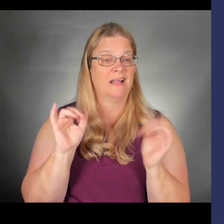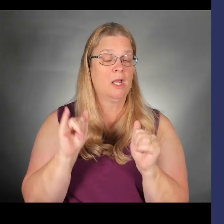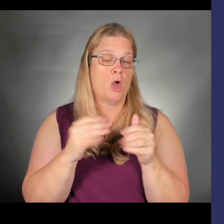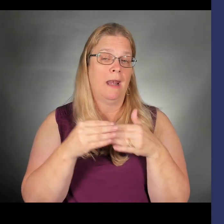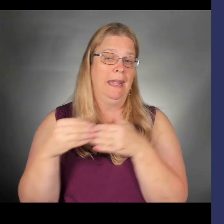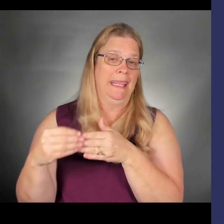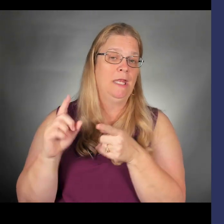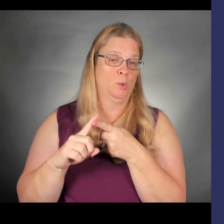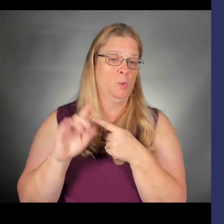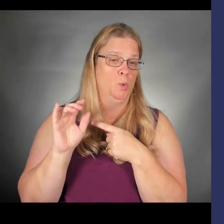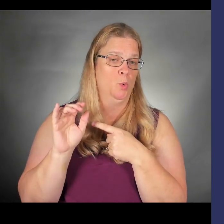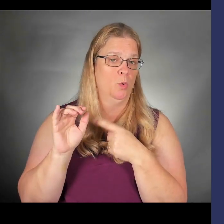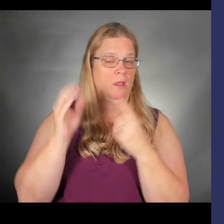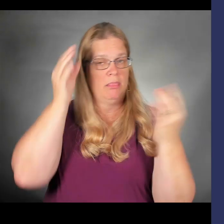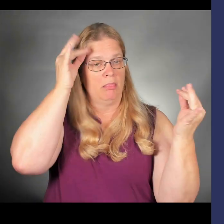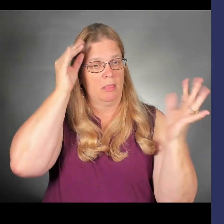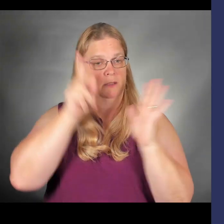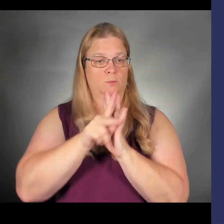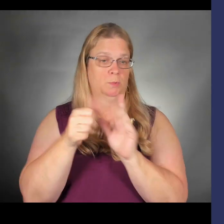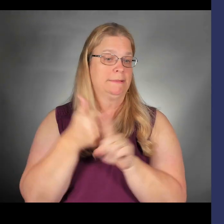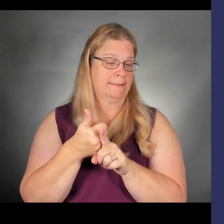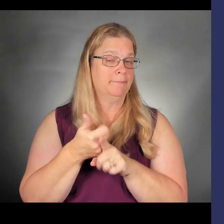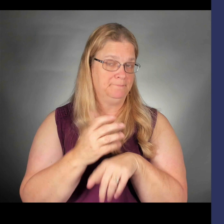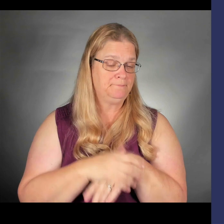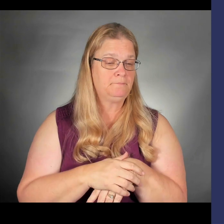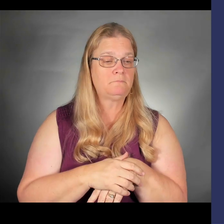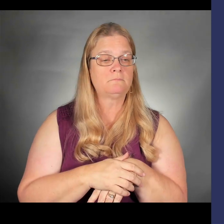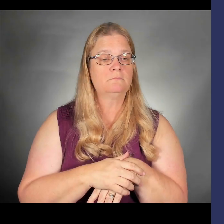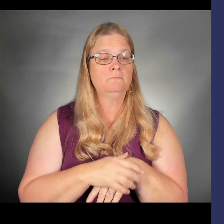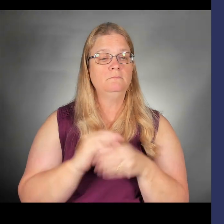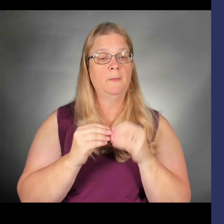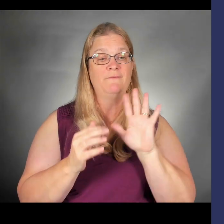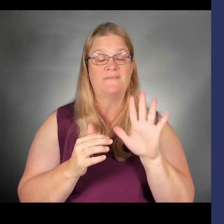They begin to feel hopeless and that can lead to thoughts of suicide.